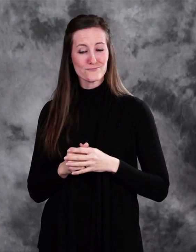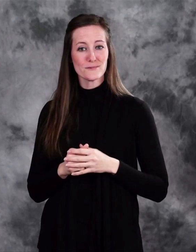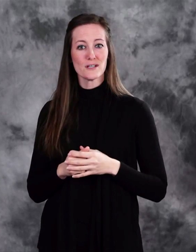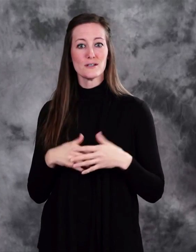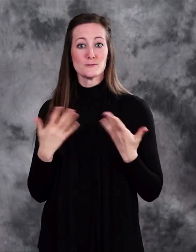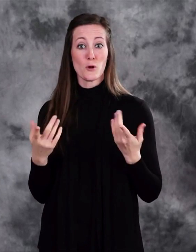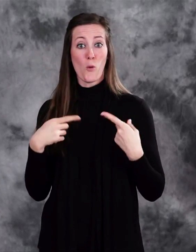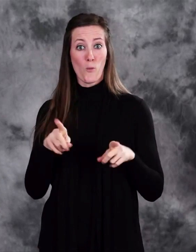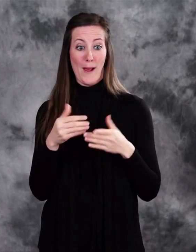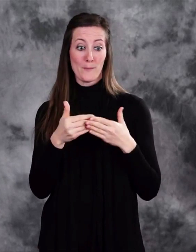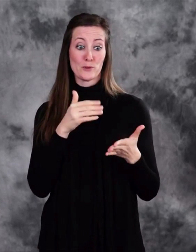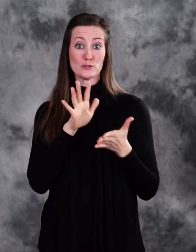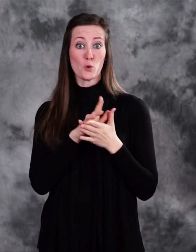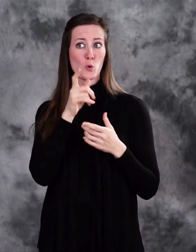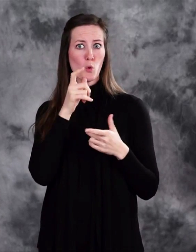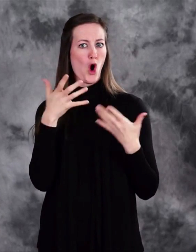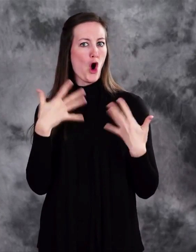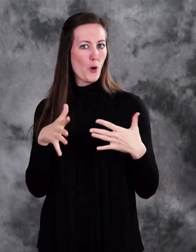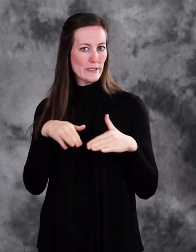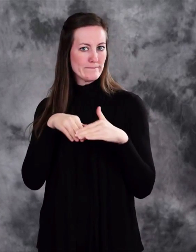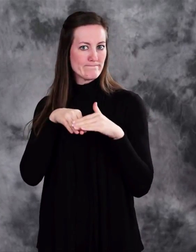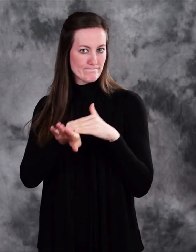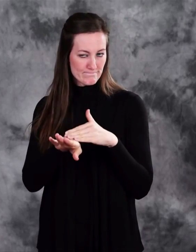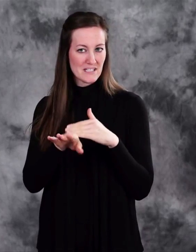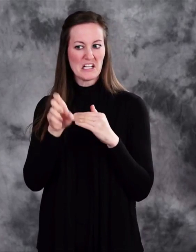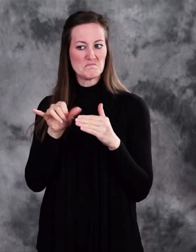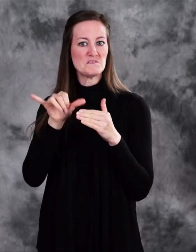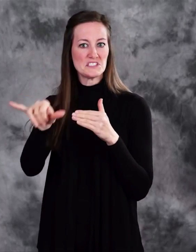Only preschool children who were enrolled